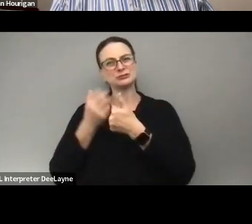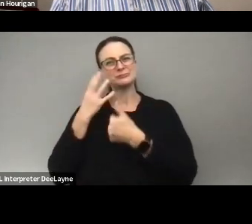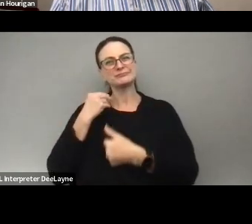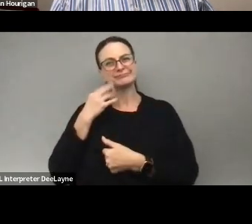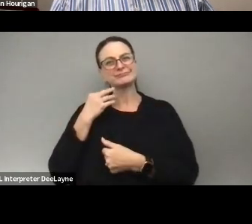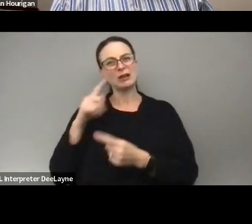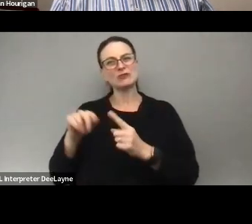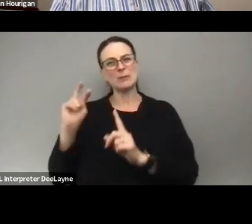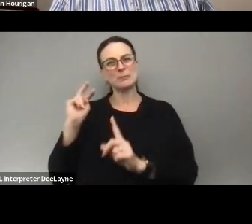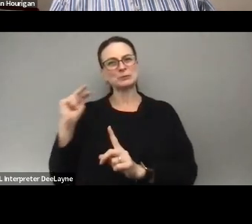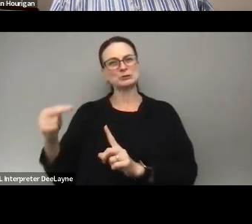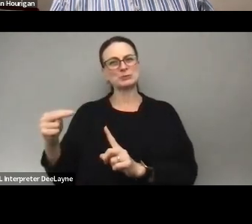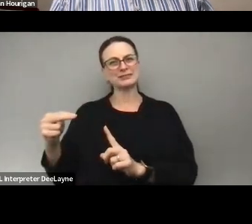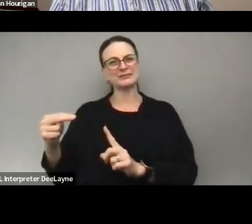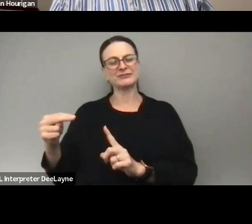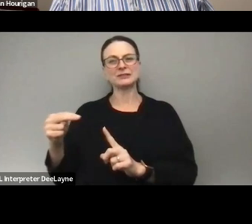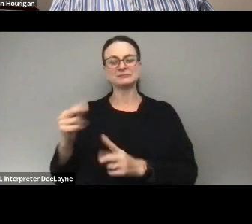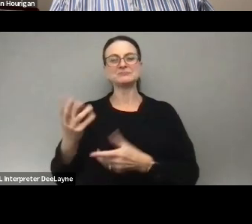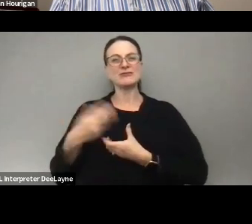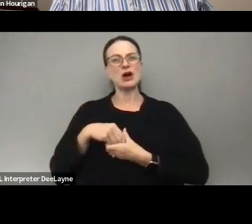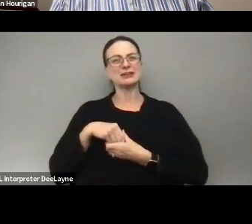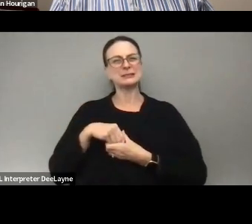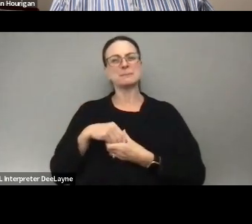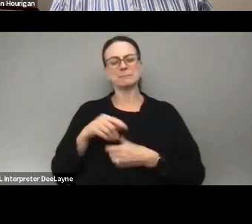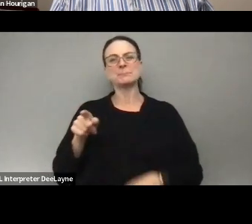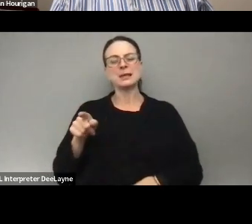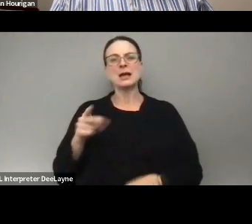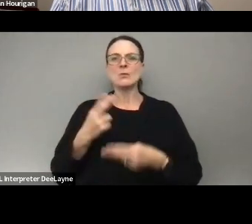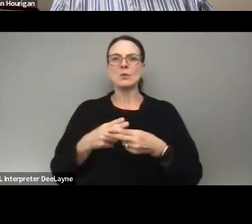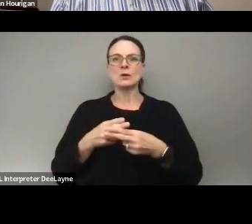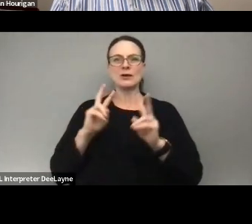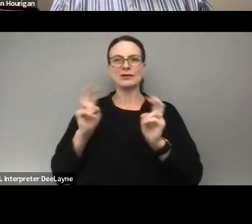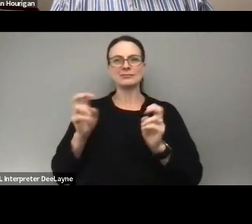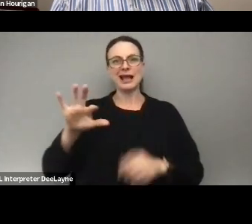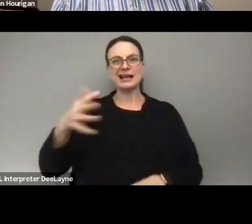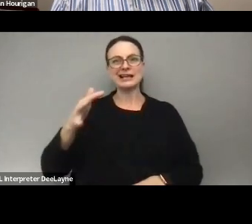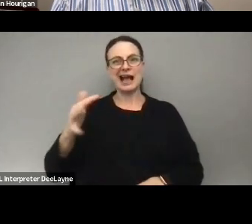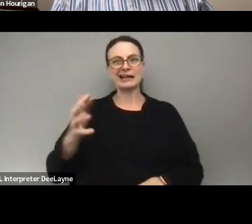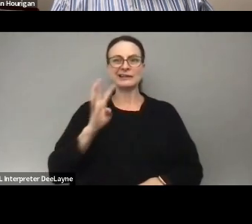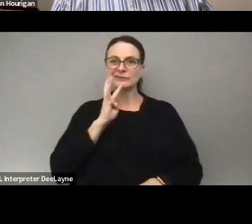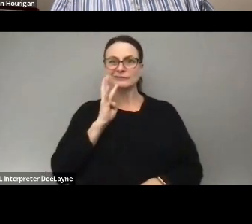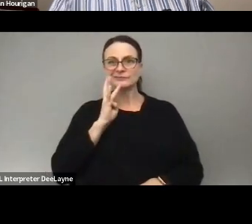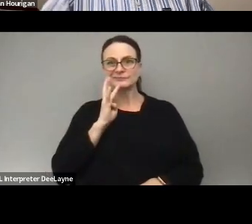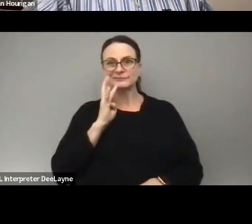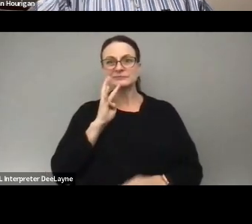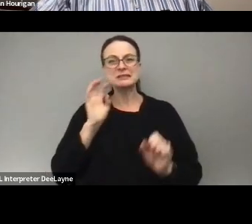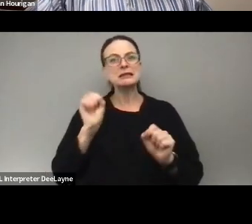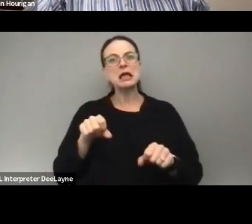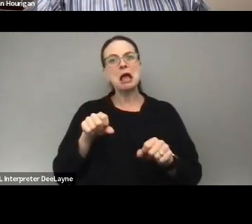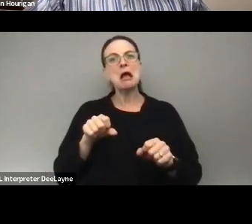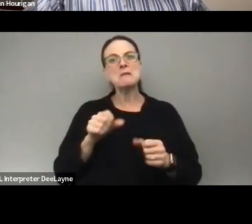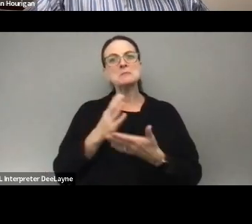from the perspective of autism. He's what I would call kind of verbal. He can put together a few words here